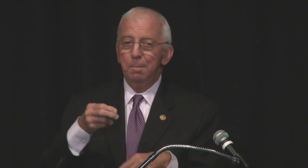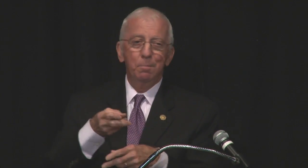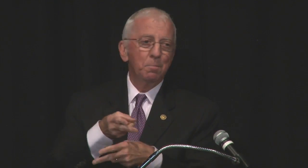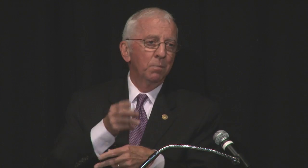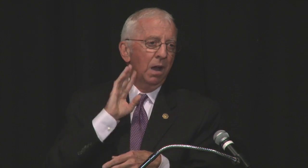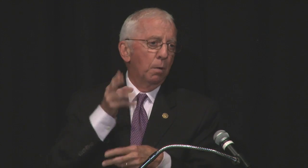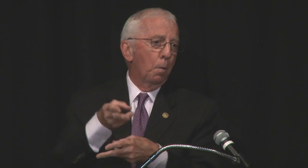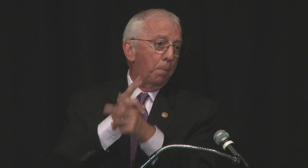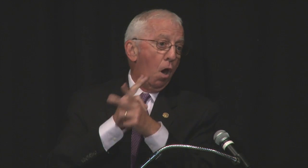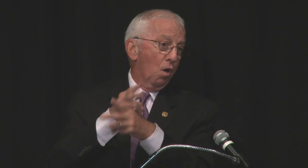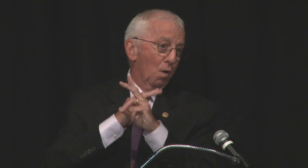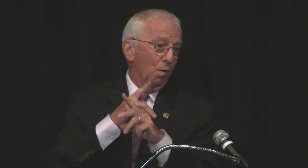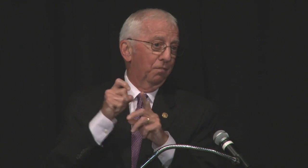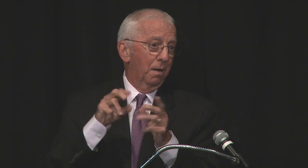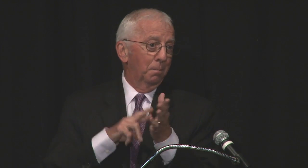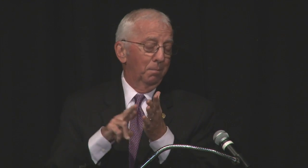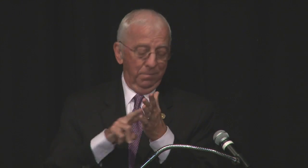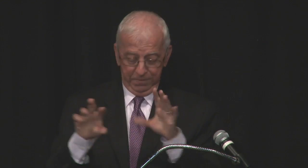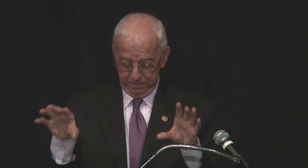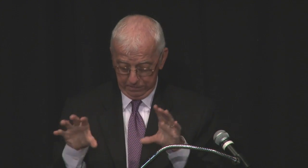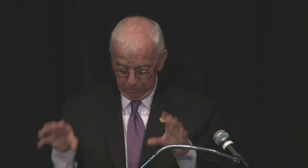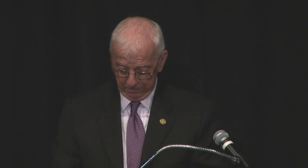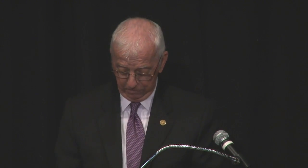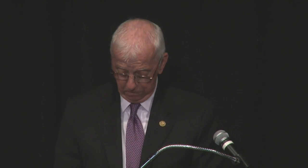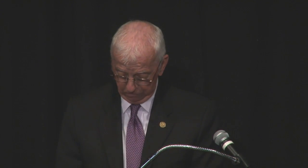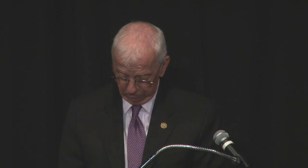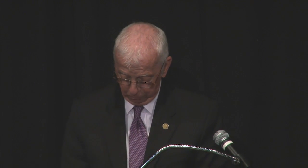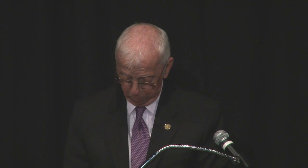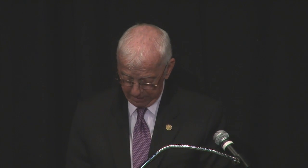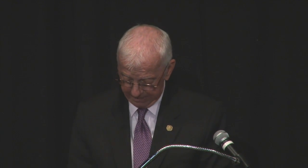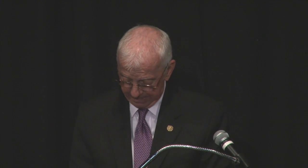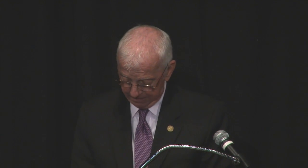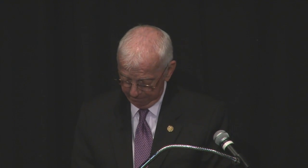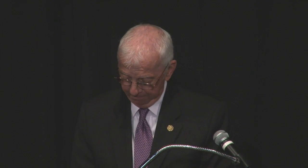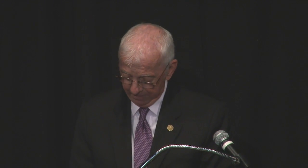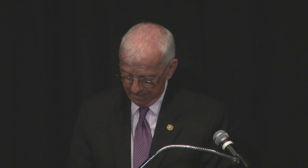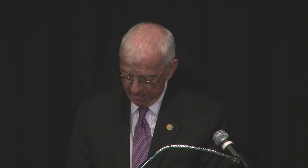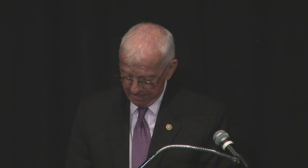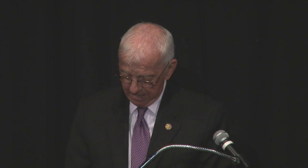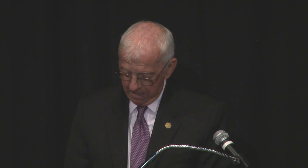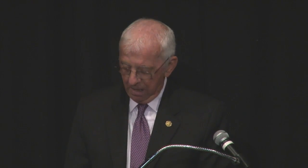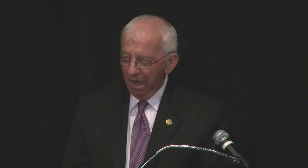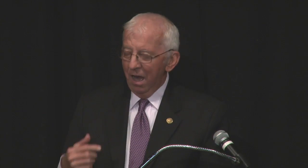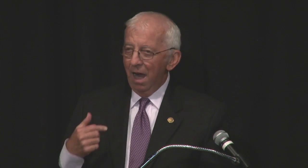I, I will borrow from the research we did.